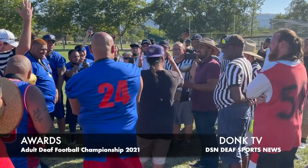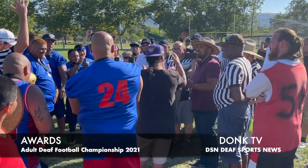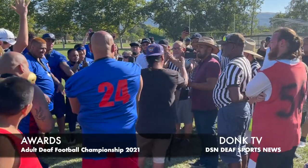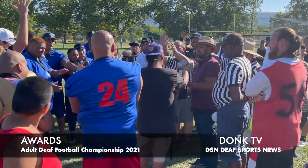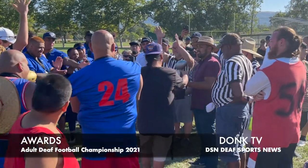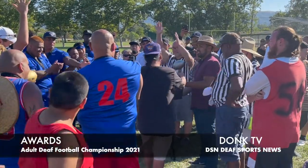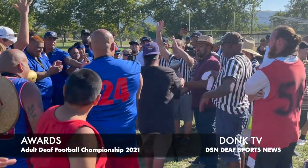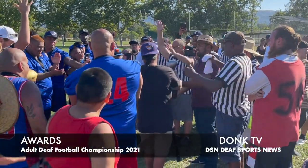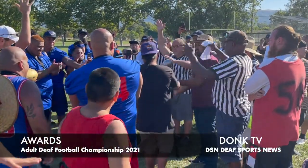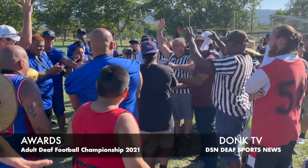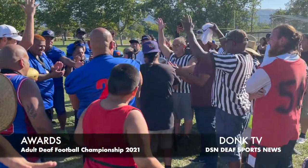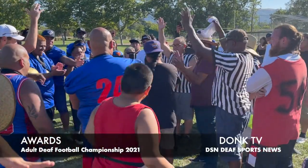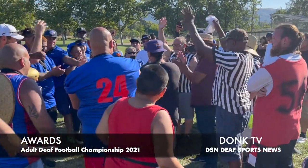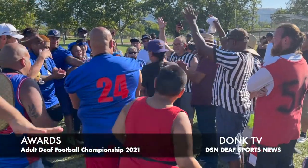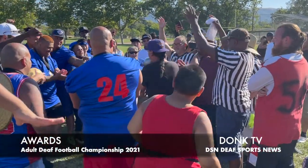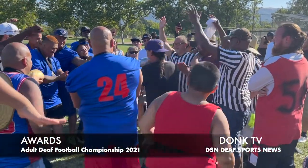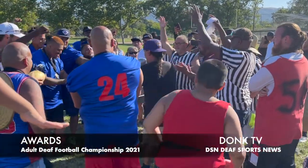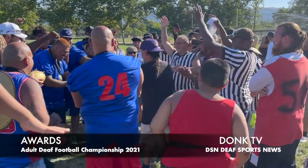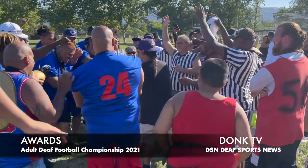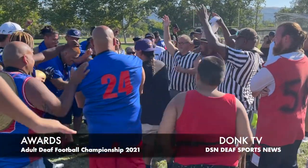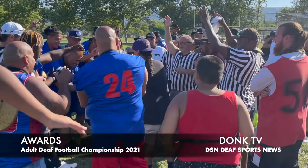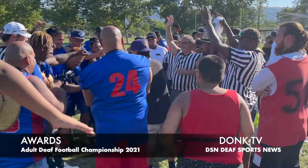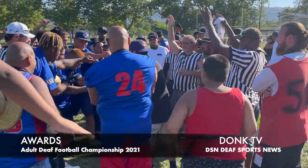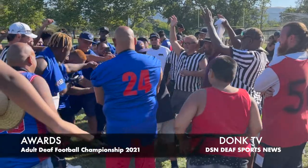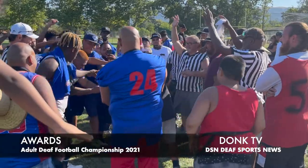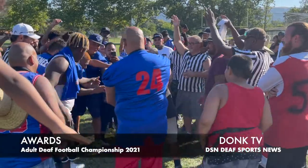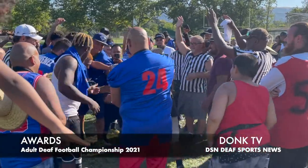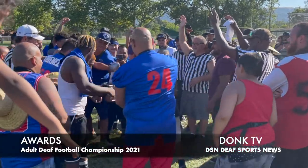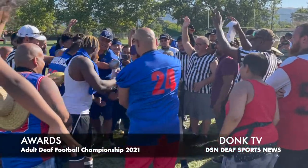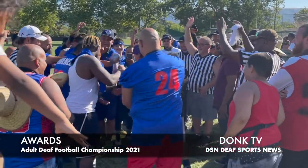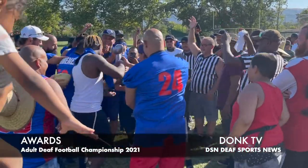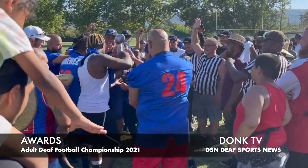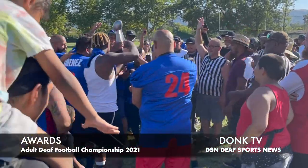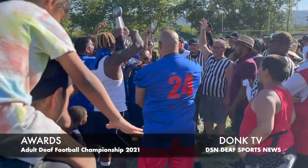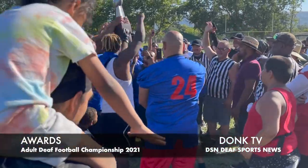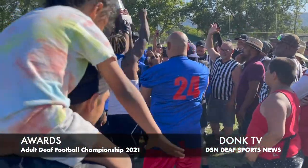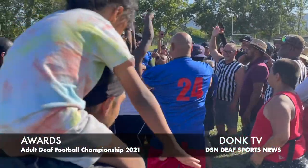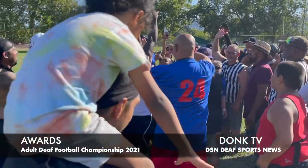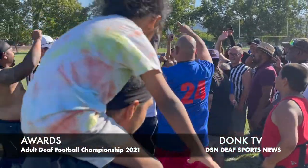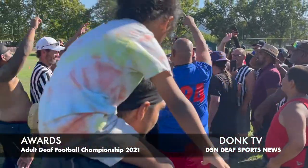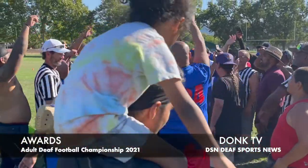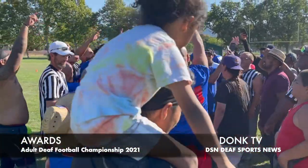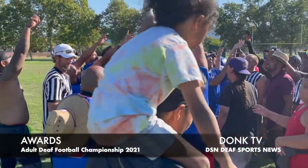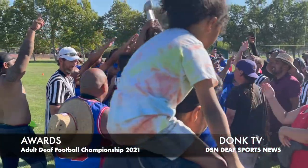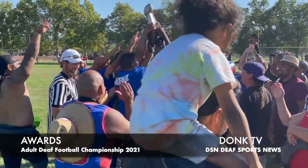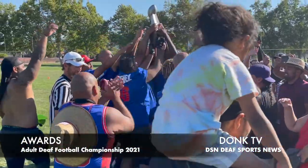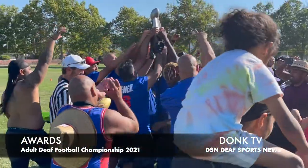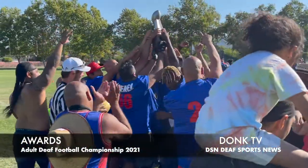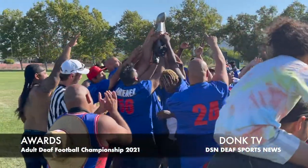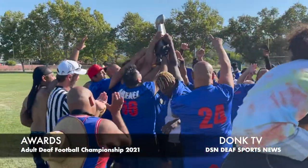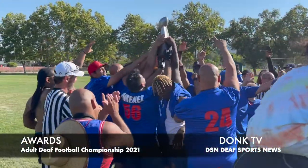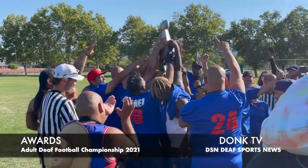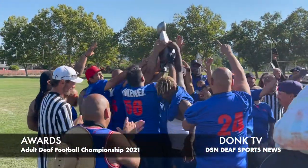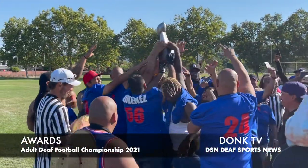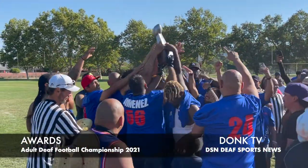(Team) Yeah, Yeah Whoo